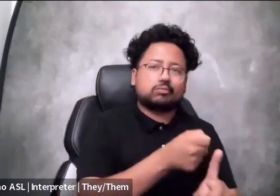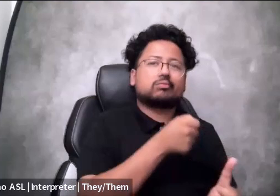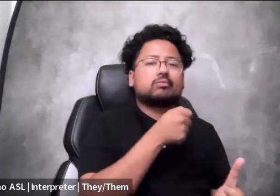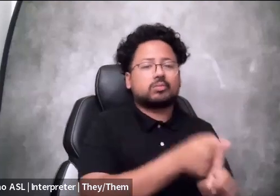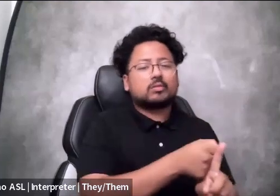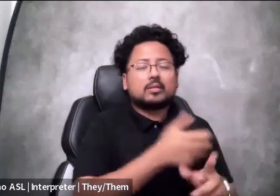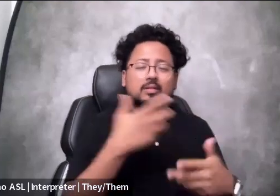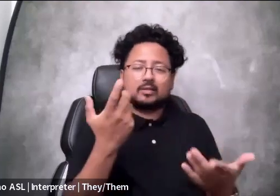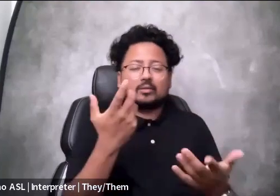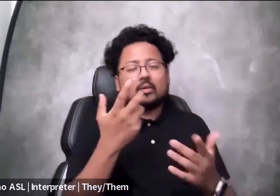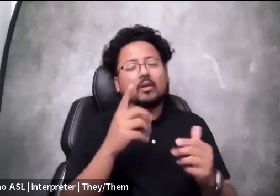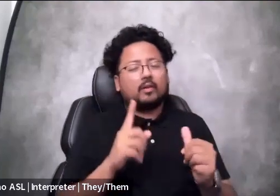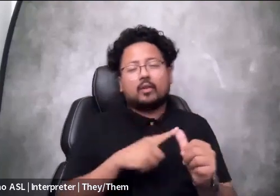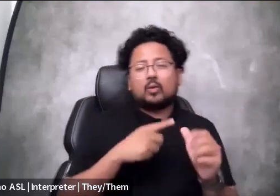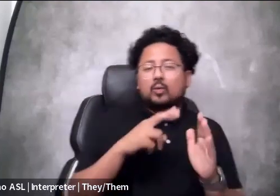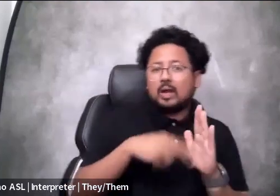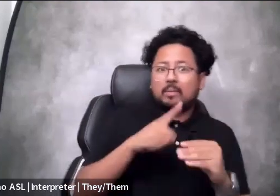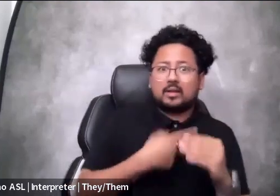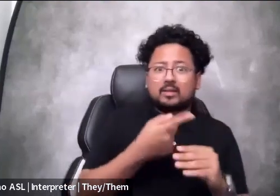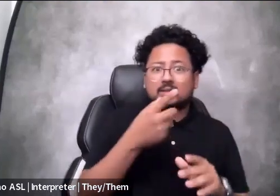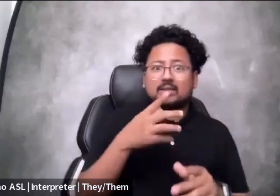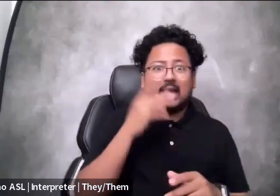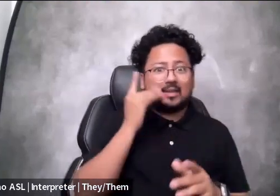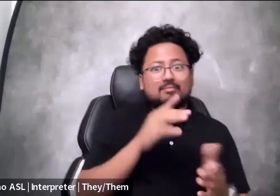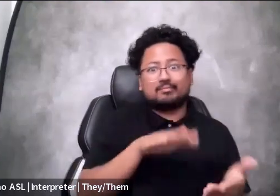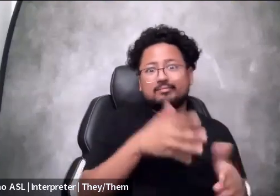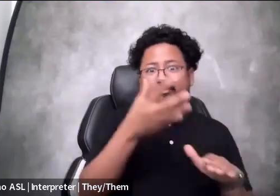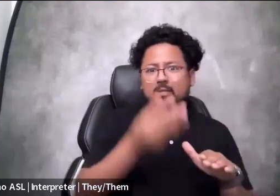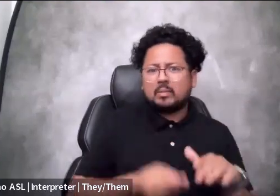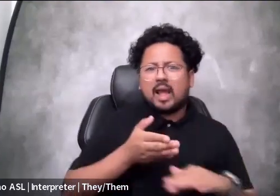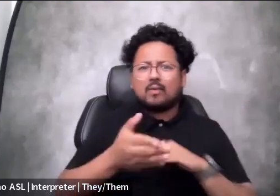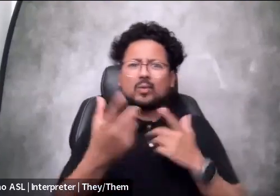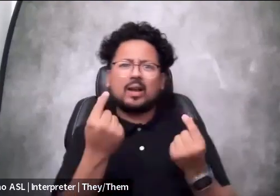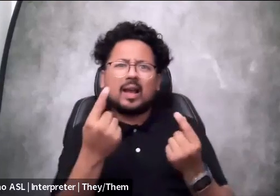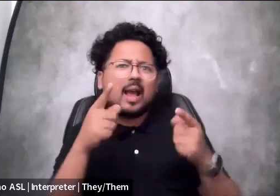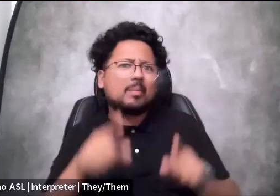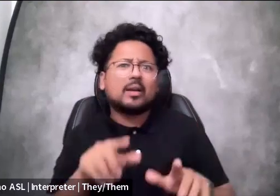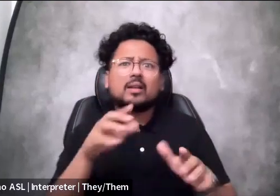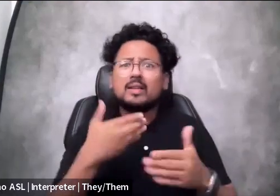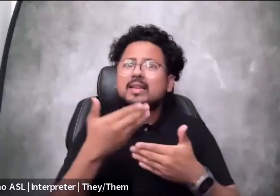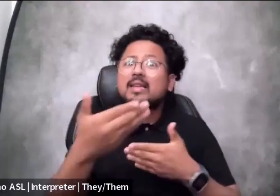you read the story about the pet dying, but what about after that? What about the next pet? How do you do that?